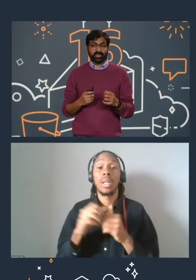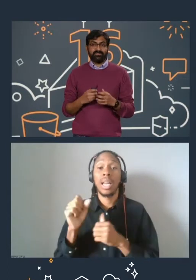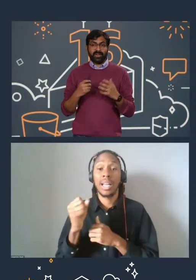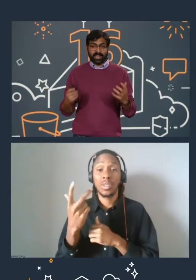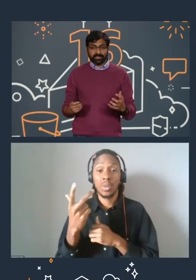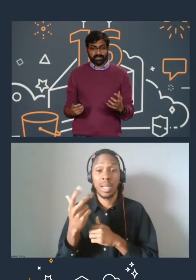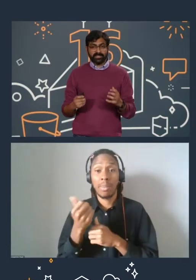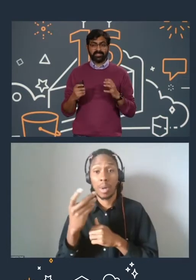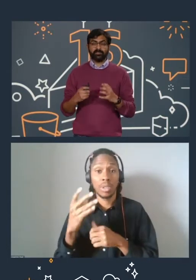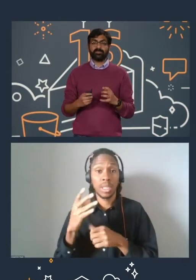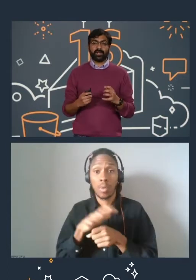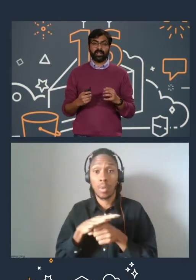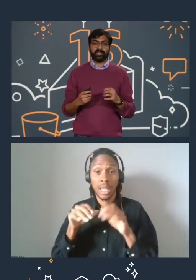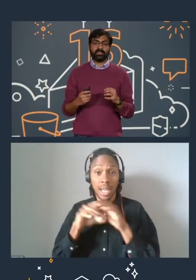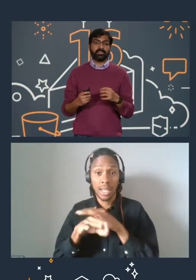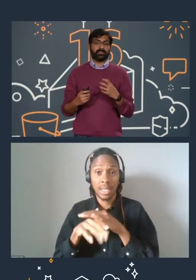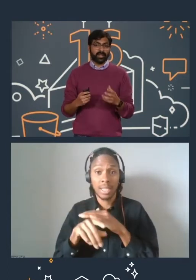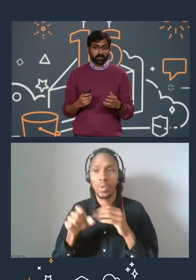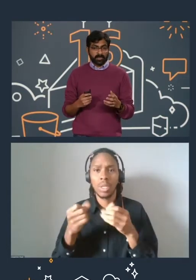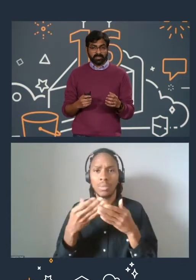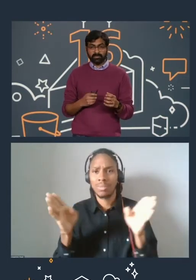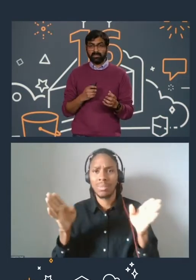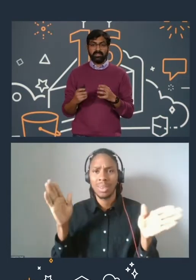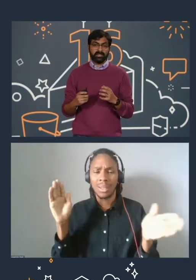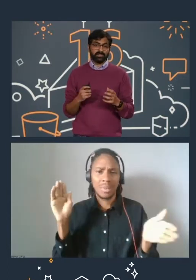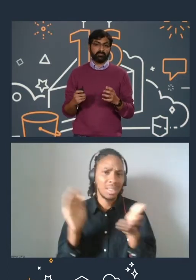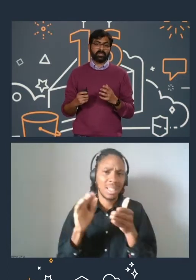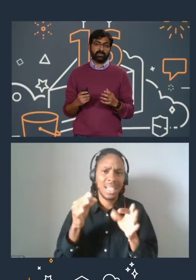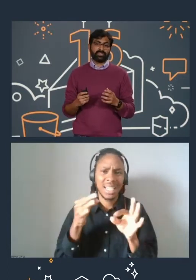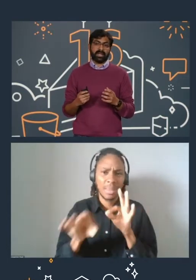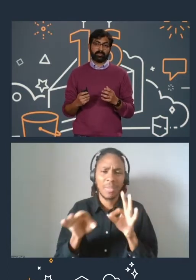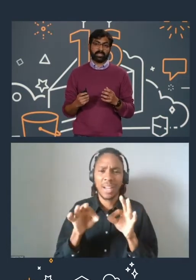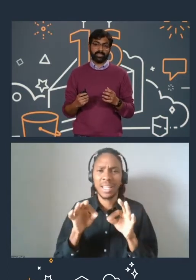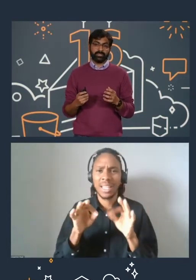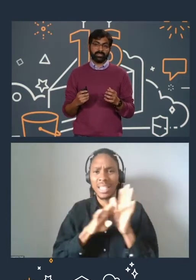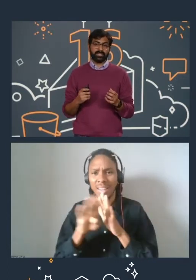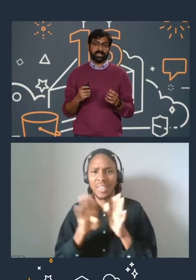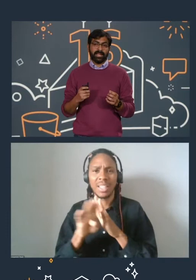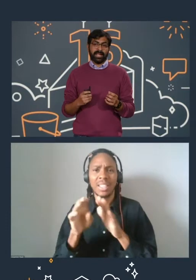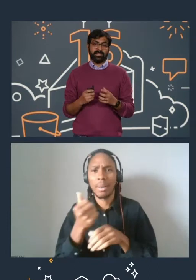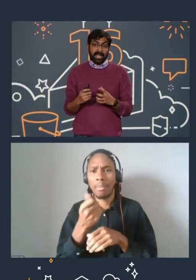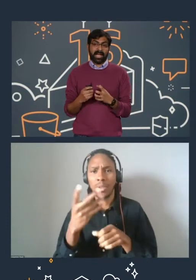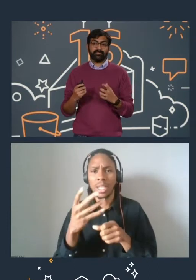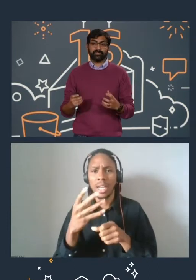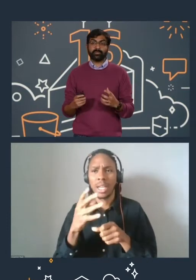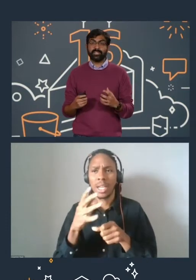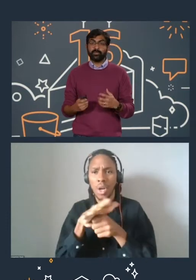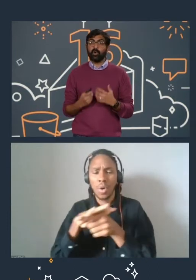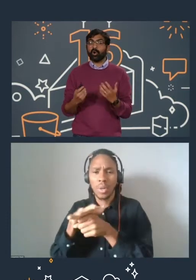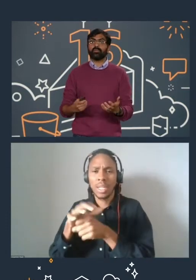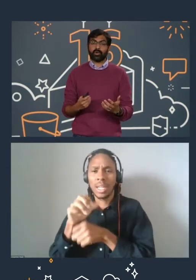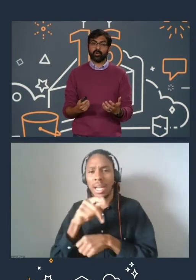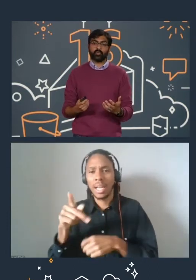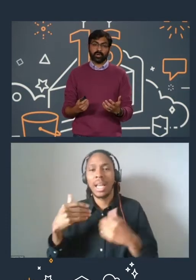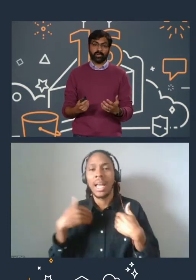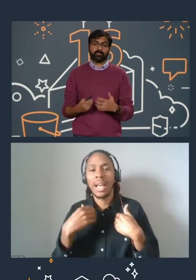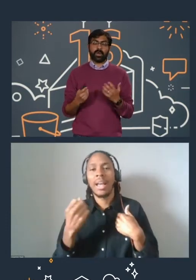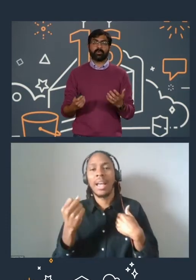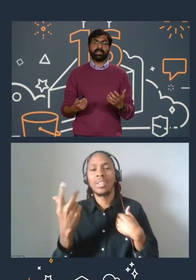you can vastly simplify the development and maintenance of multi-region applications and have S3 do all of the hard work of routing